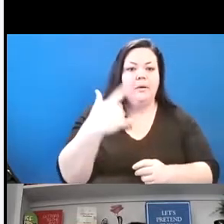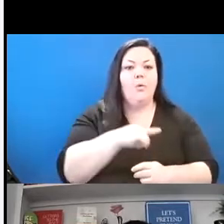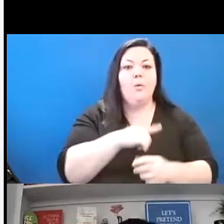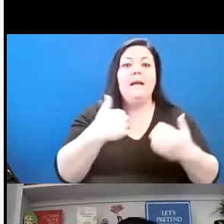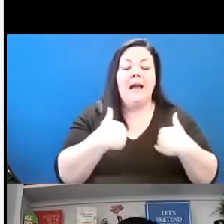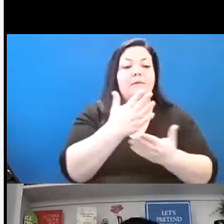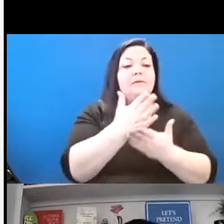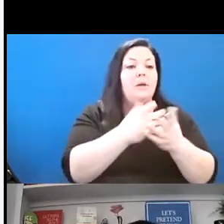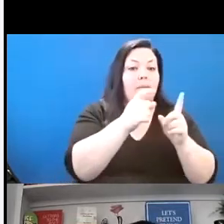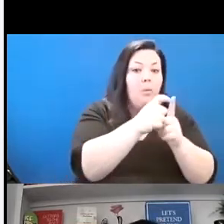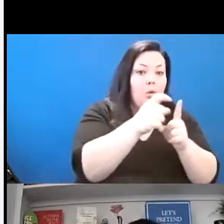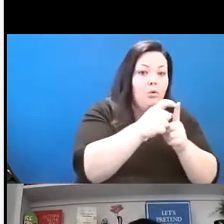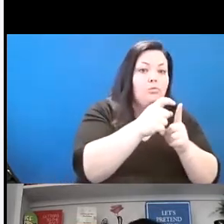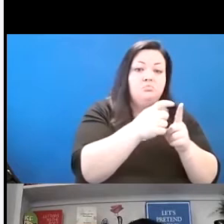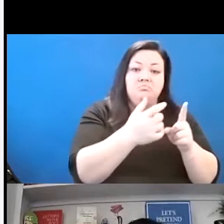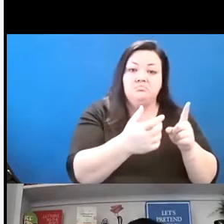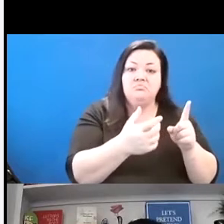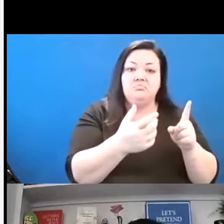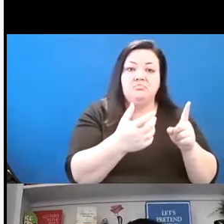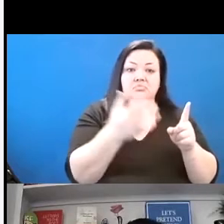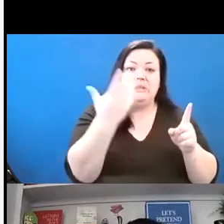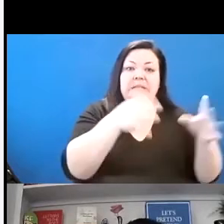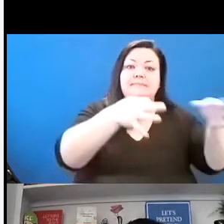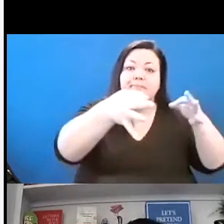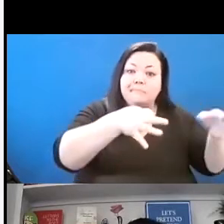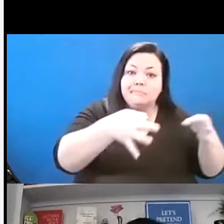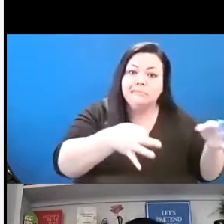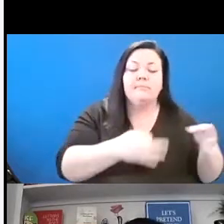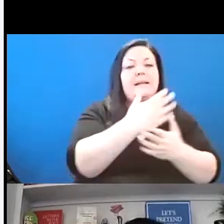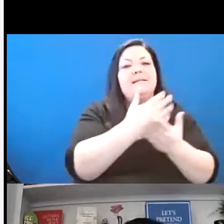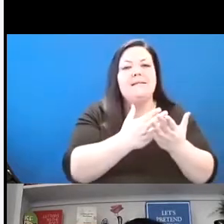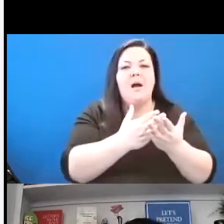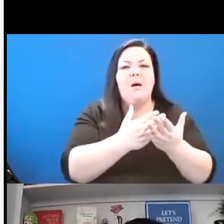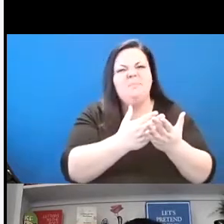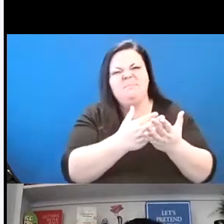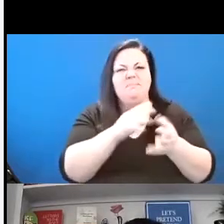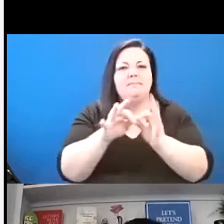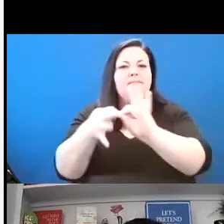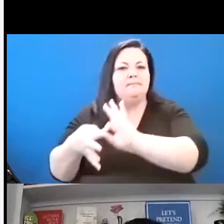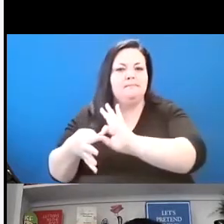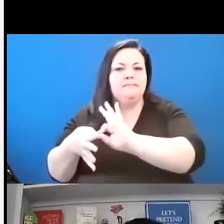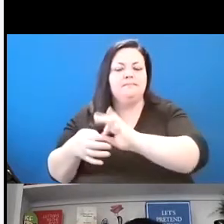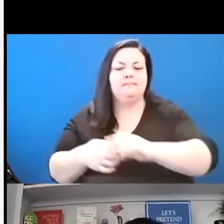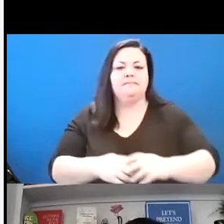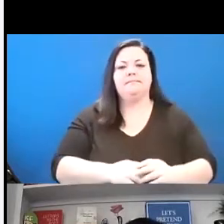um that seem descriptive and some that seem interpretive um does anyone want to